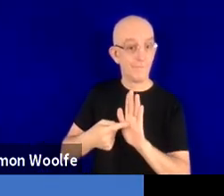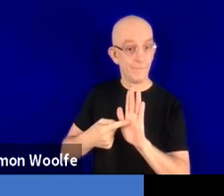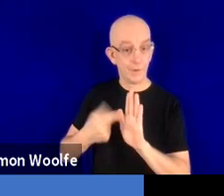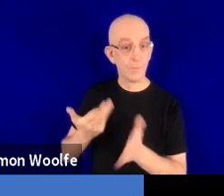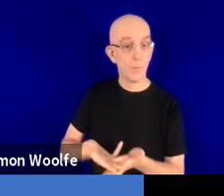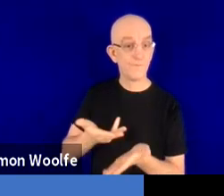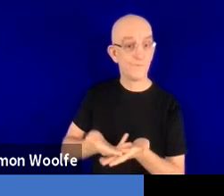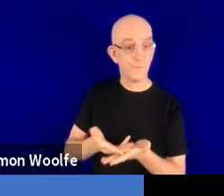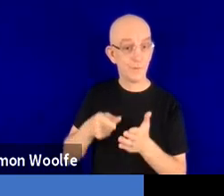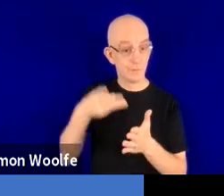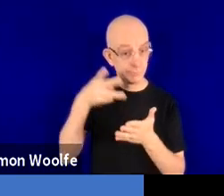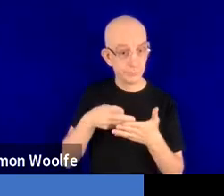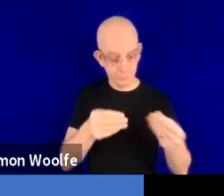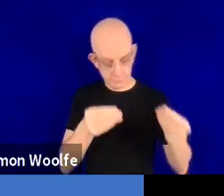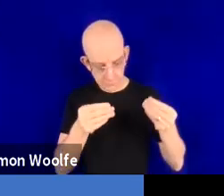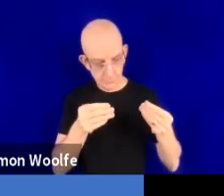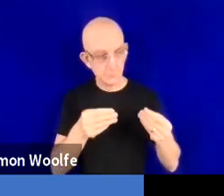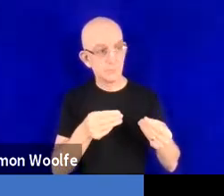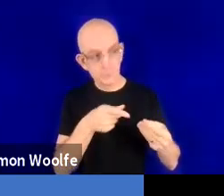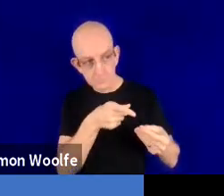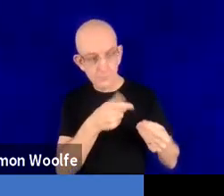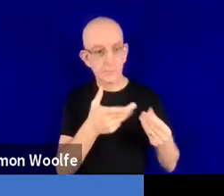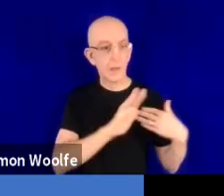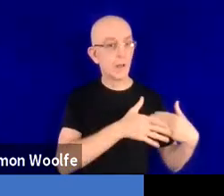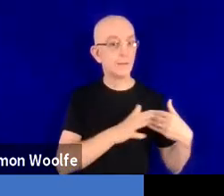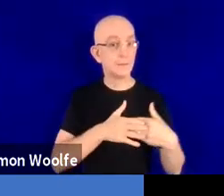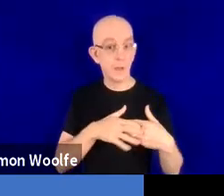and be enrolled even without the full verification process